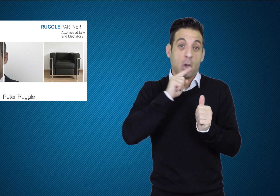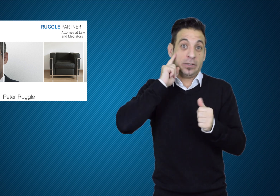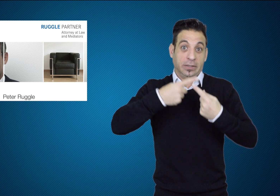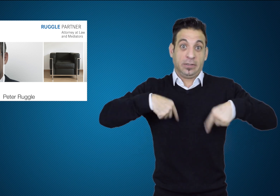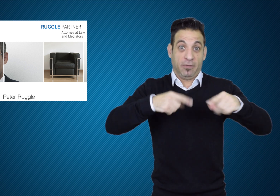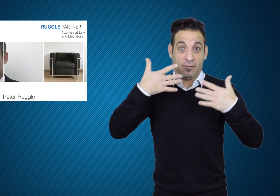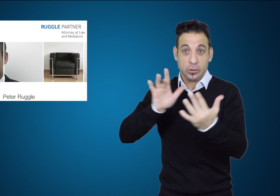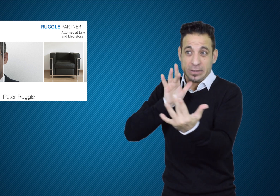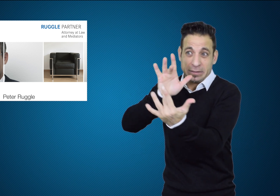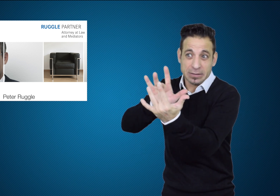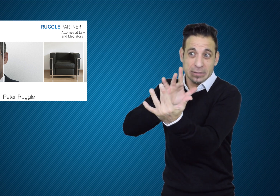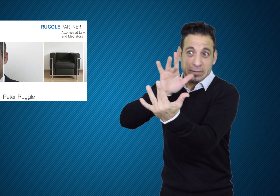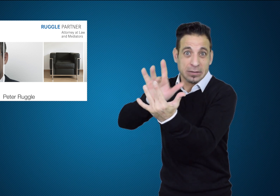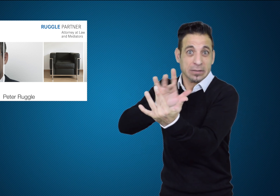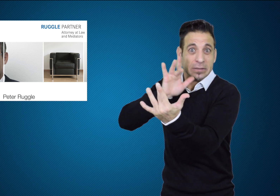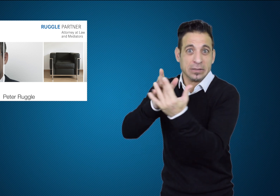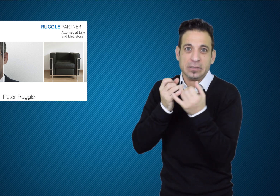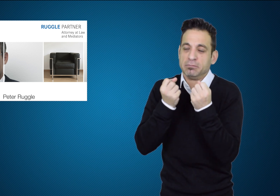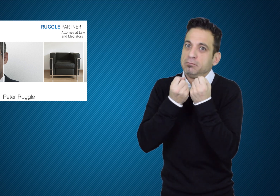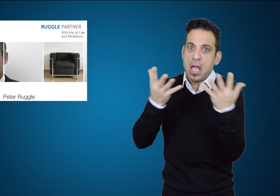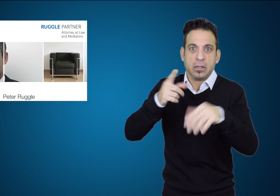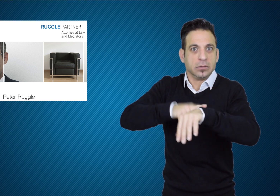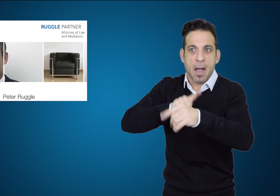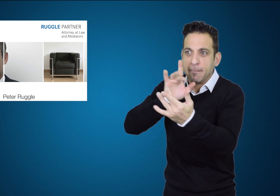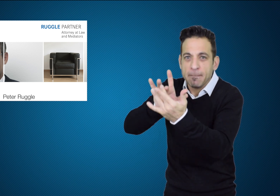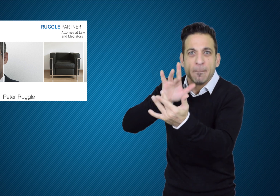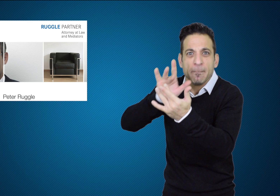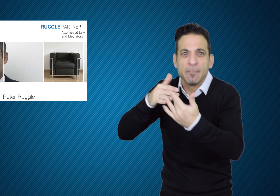SportsDeaf tried contacting Peter multiple times,